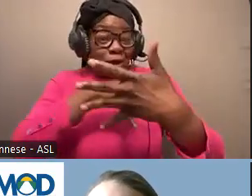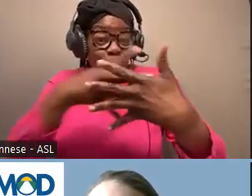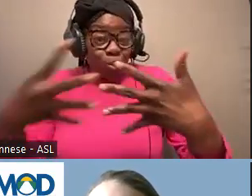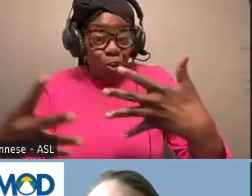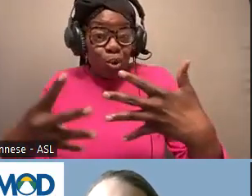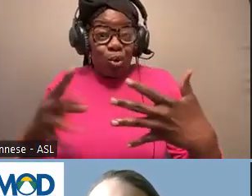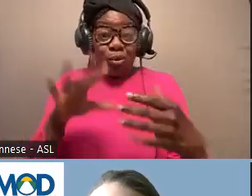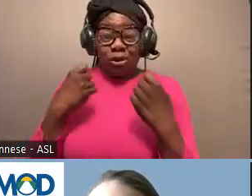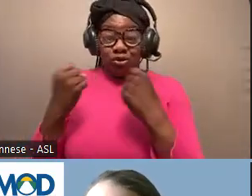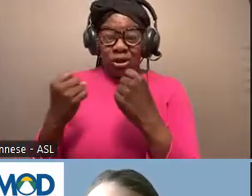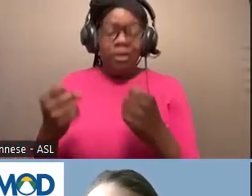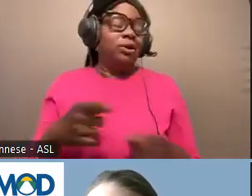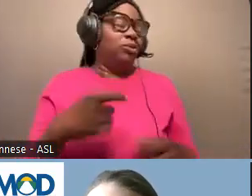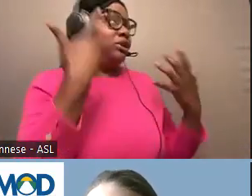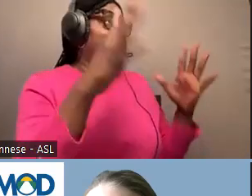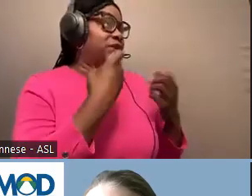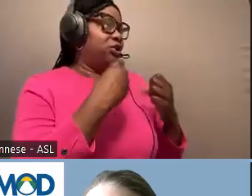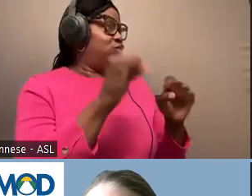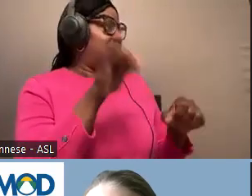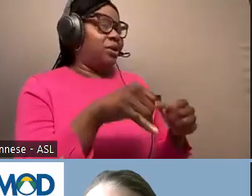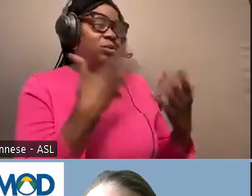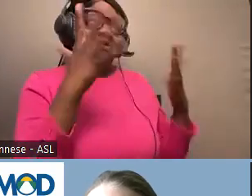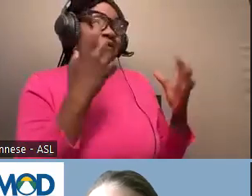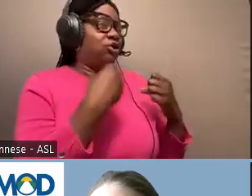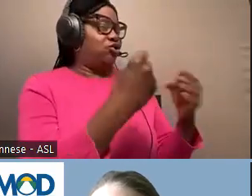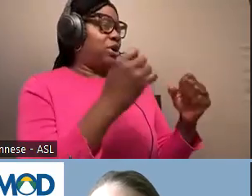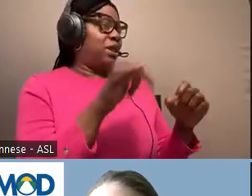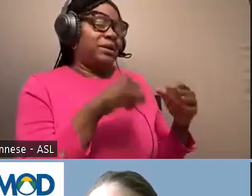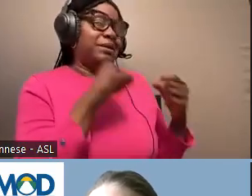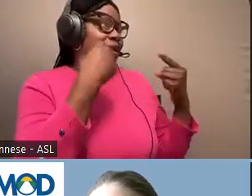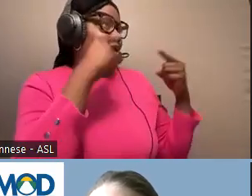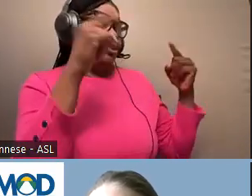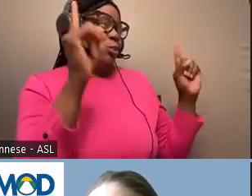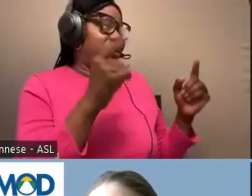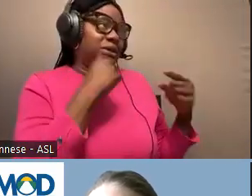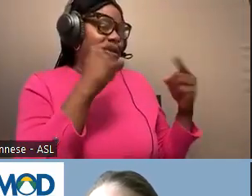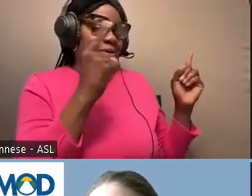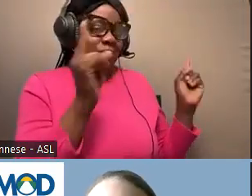We've tried that. You tried that? Yeah, that didn't work or it's not working.